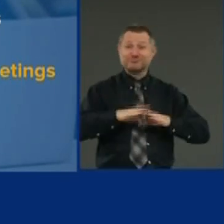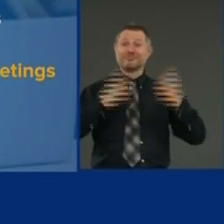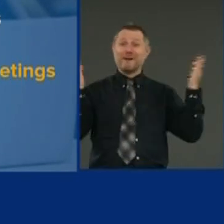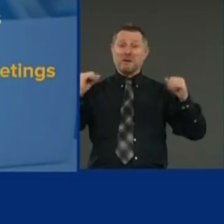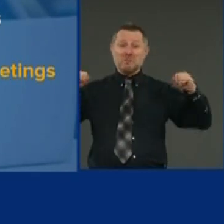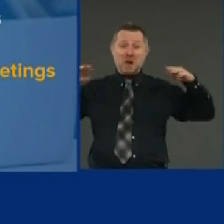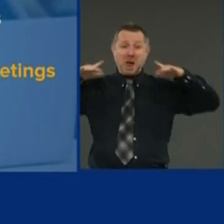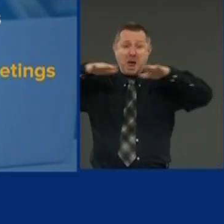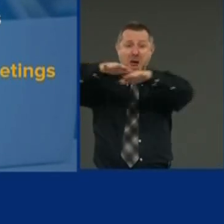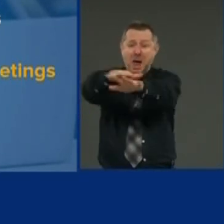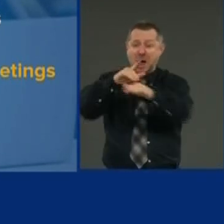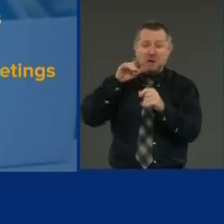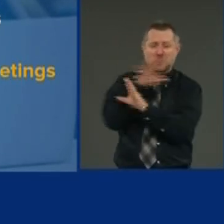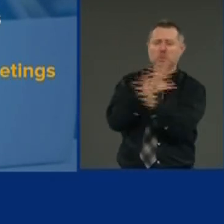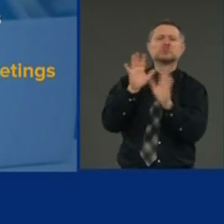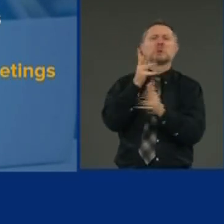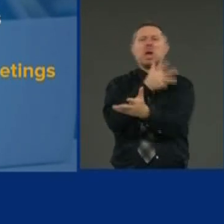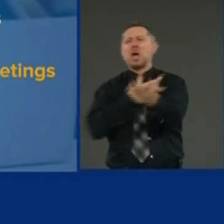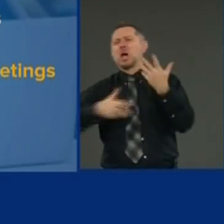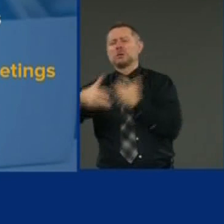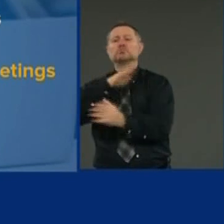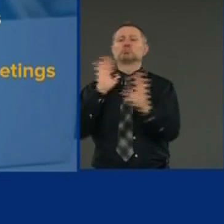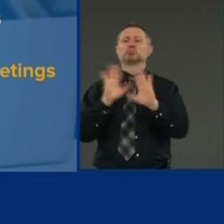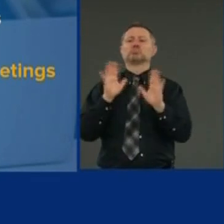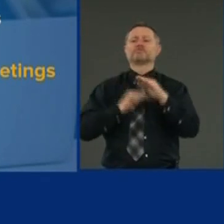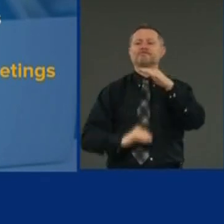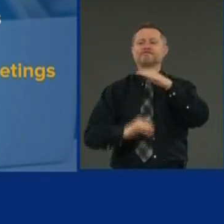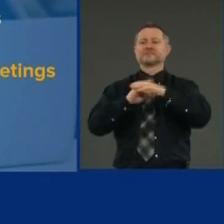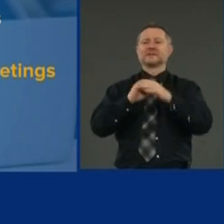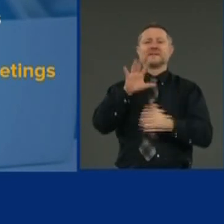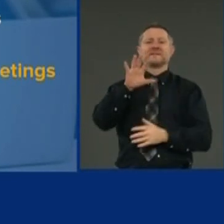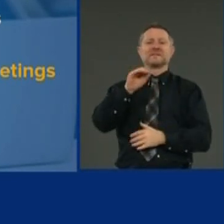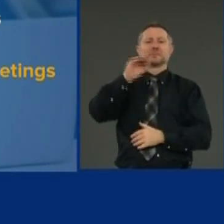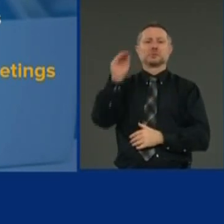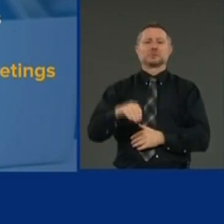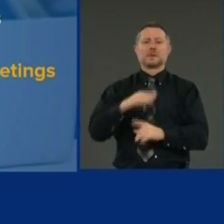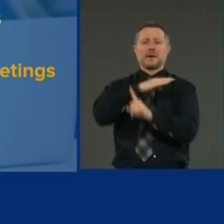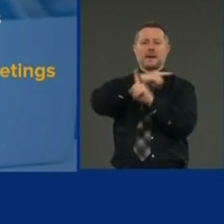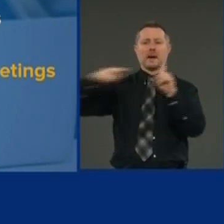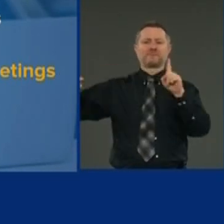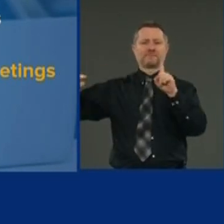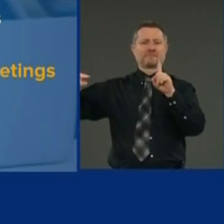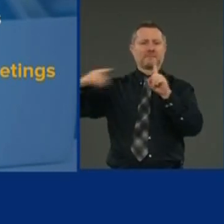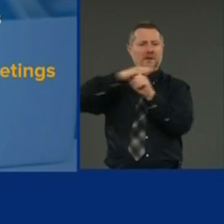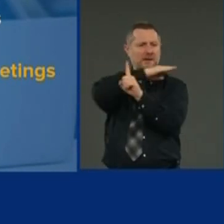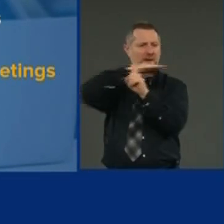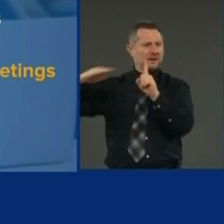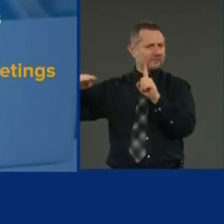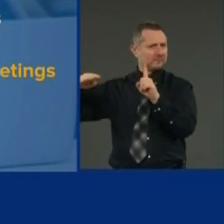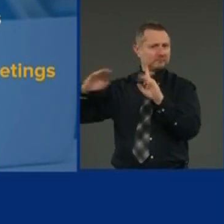REOPEN IN FADES 2, IT'S NOT JUST ON THE DOORS AND EVERYBODY HAS A PARTY.